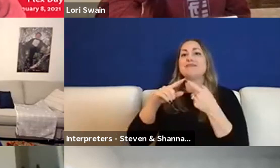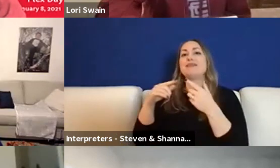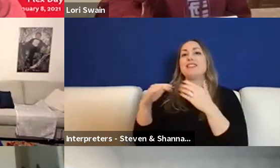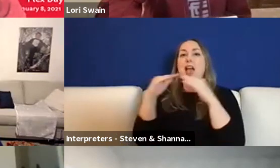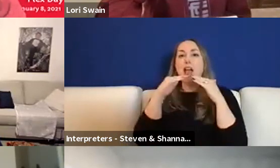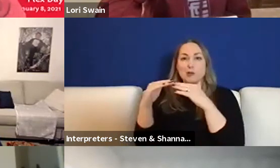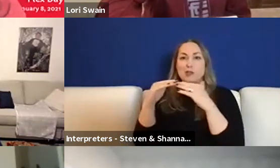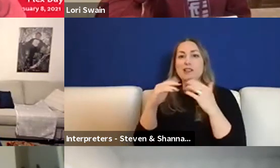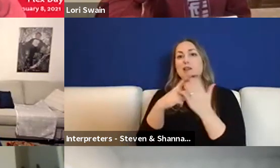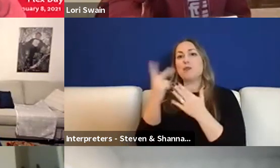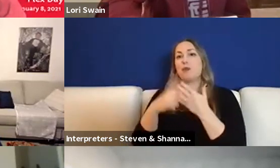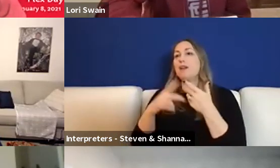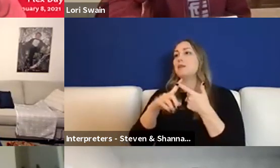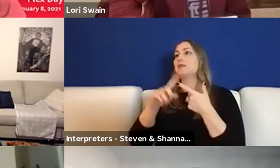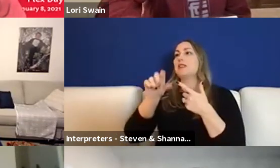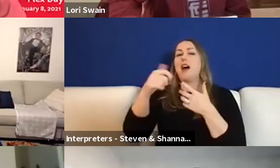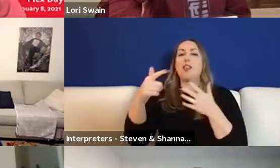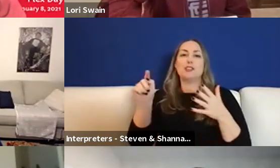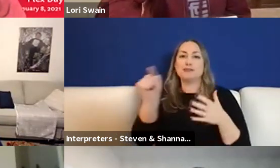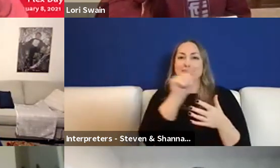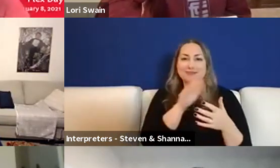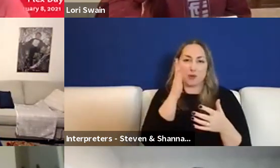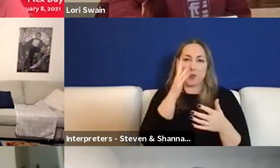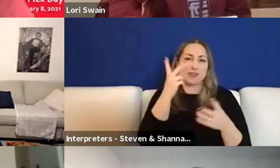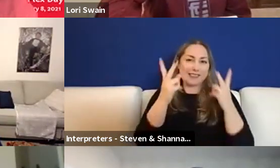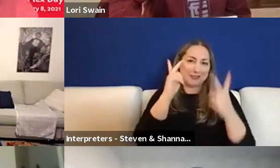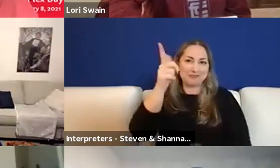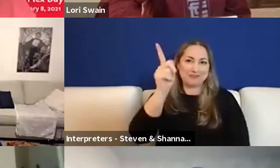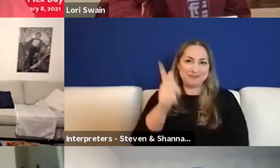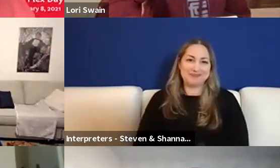curriculum, review, all those things. Take care, everybody.